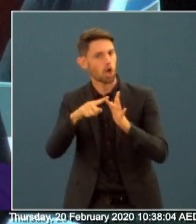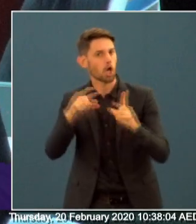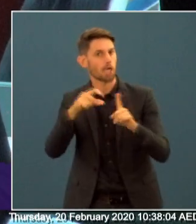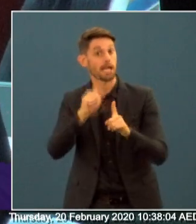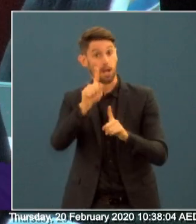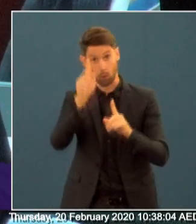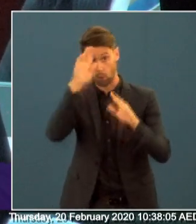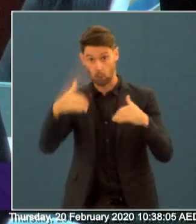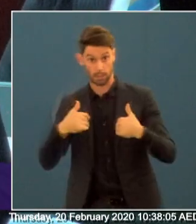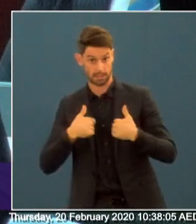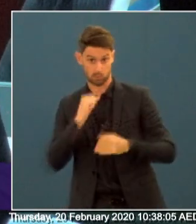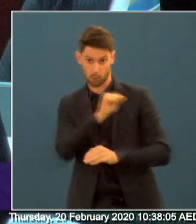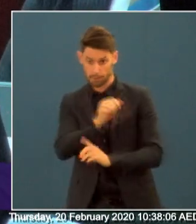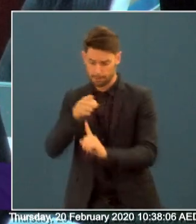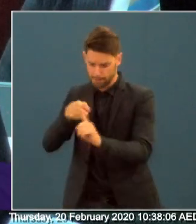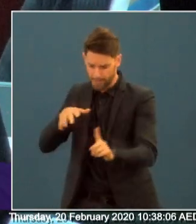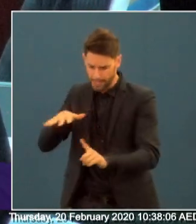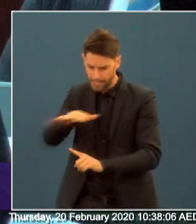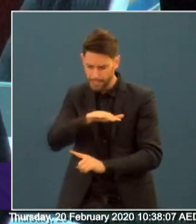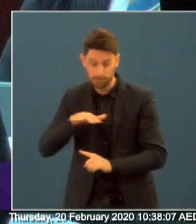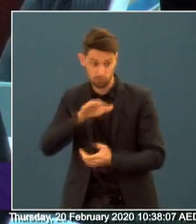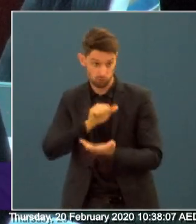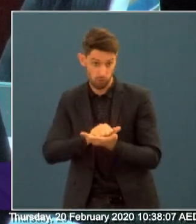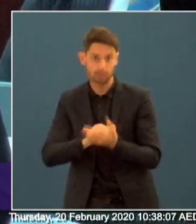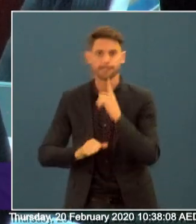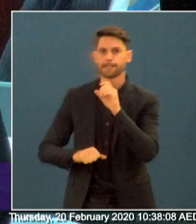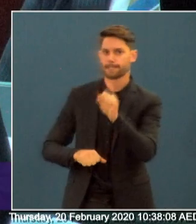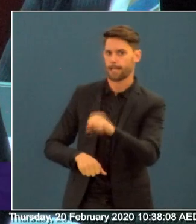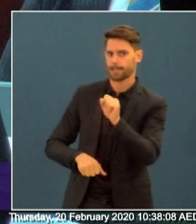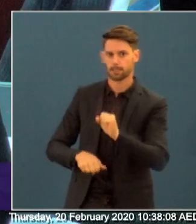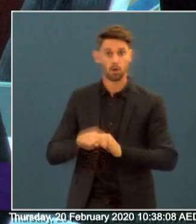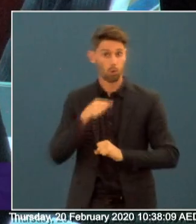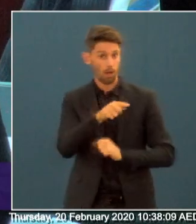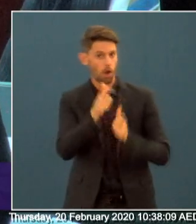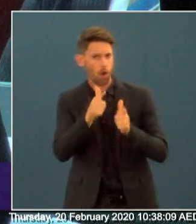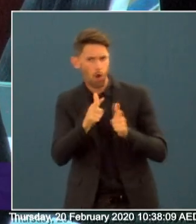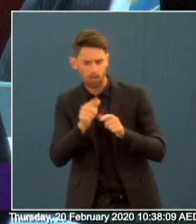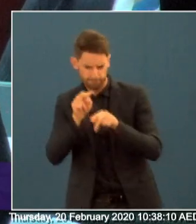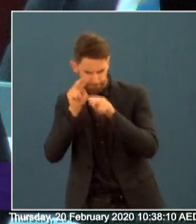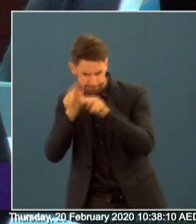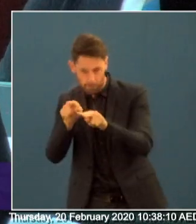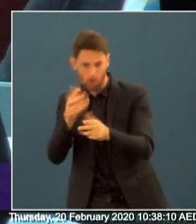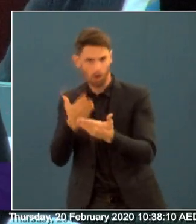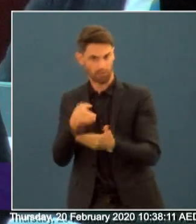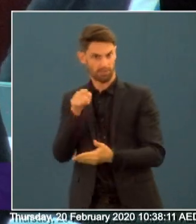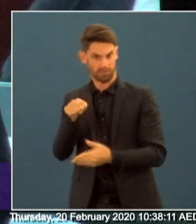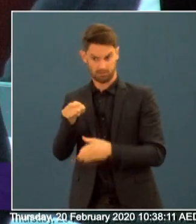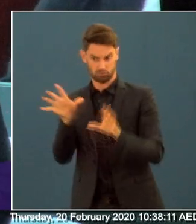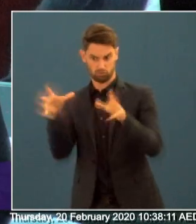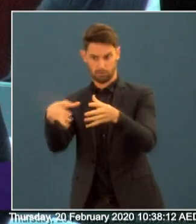And much of the work that you've been doing is to try to look at systems and patterns in relation to that cohort and how their health